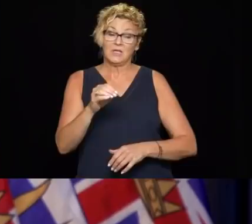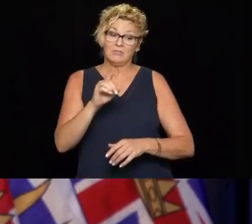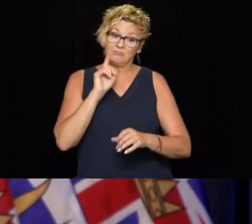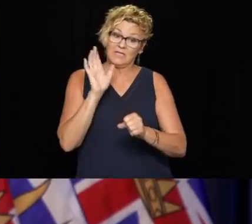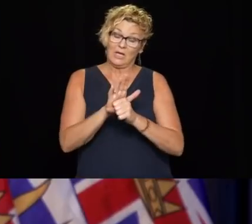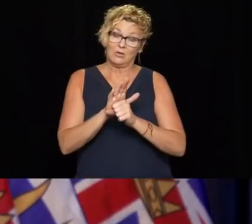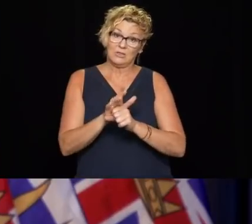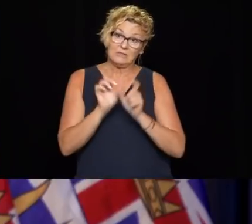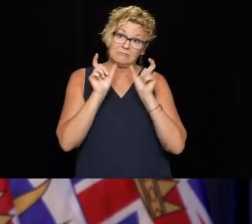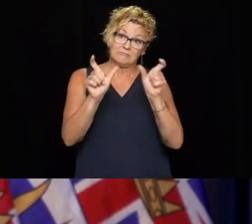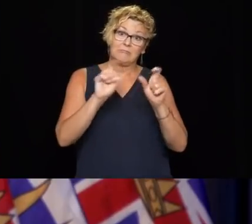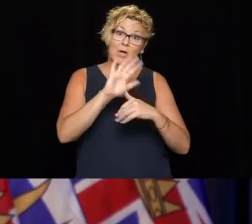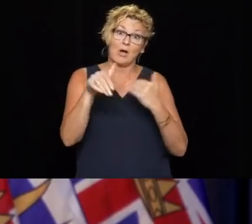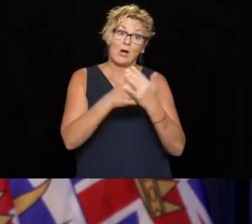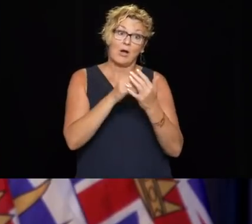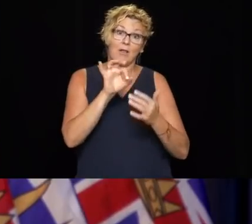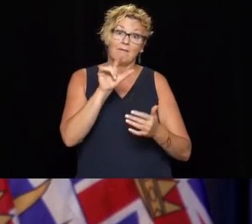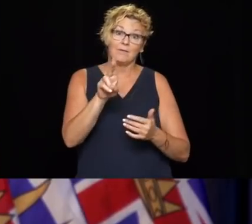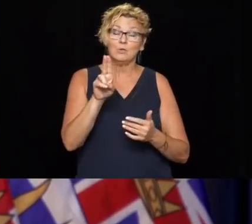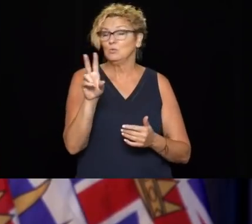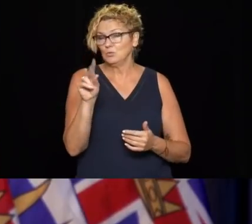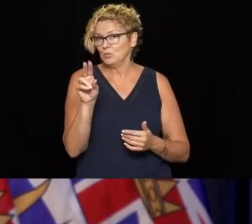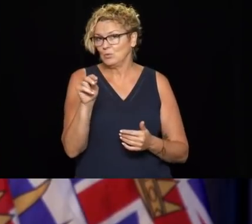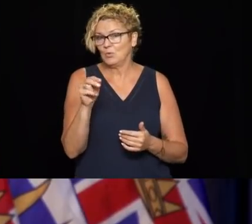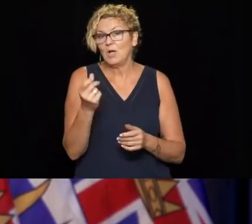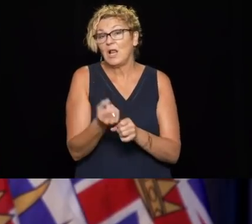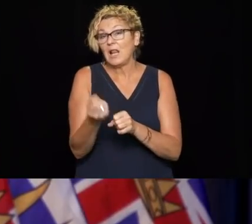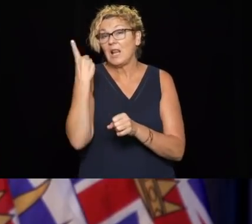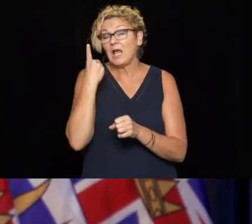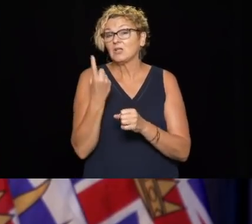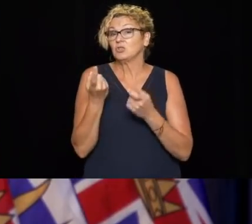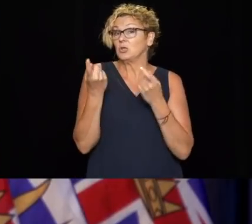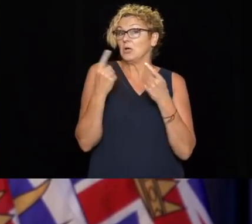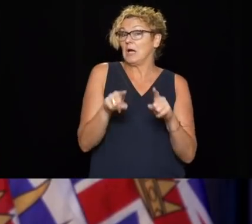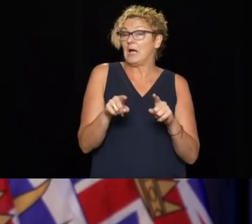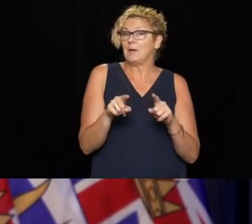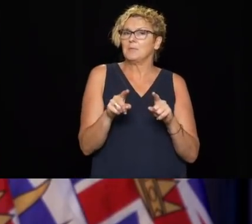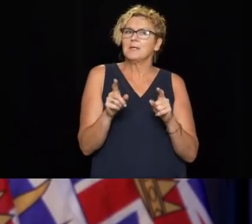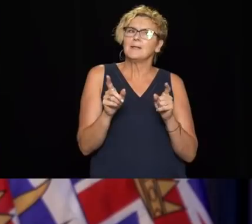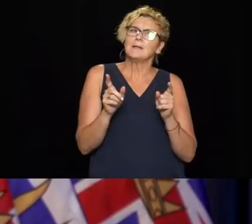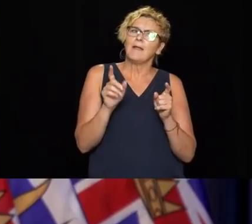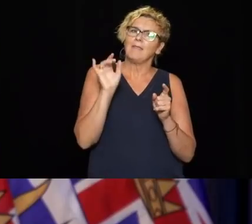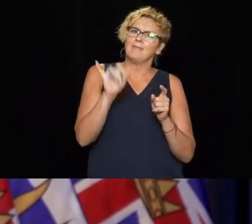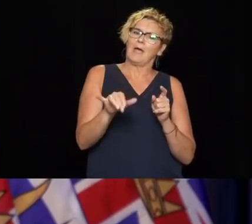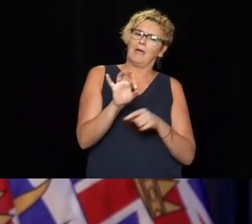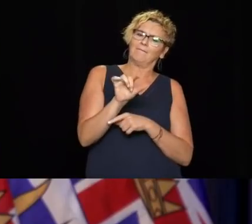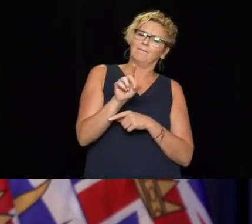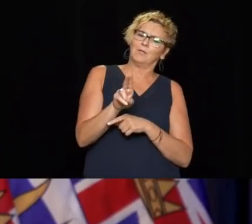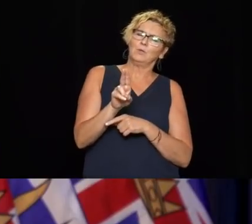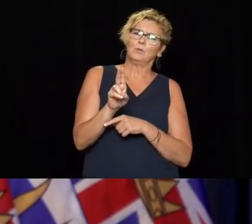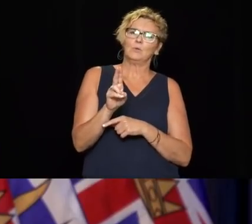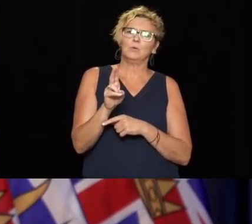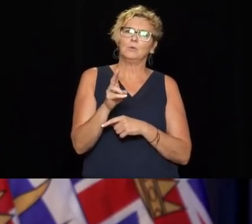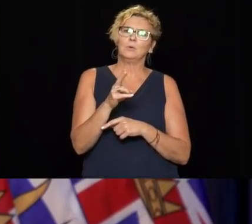know it is effective and it is not 100% but depending on what the circulating we know there are several streets of influenza that--